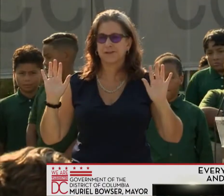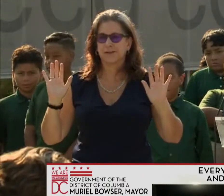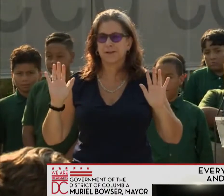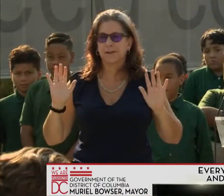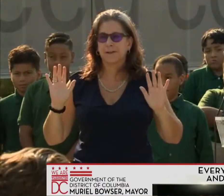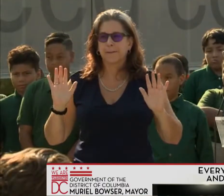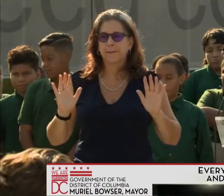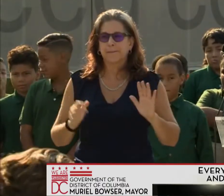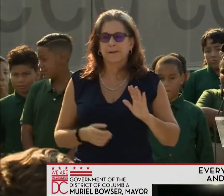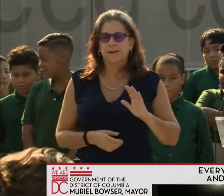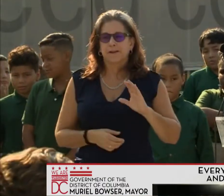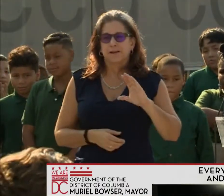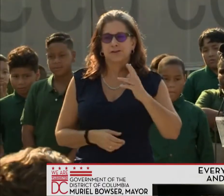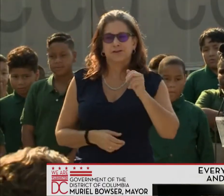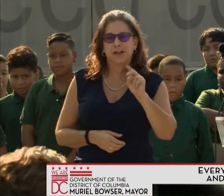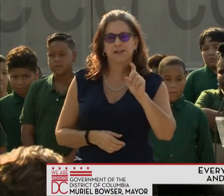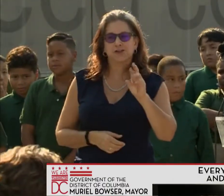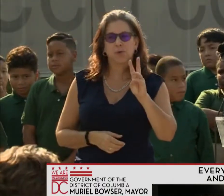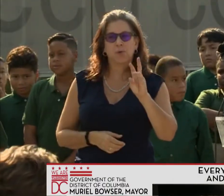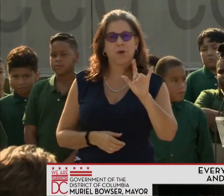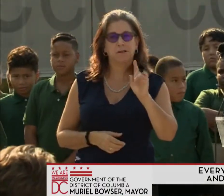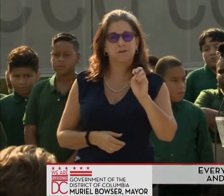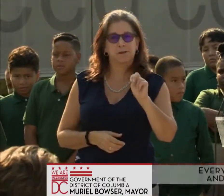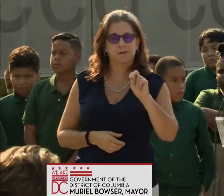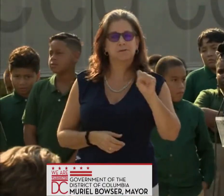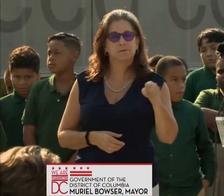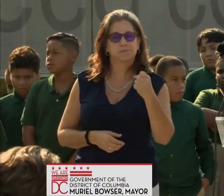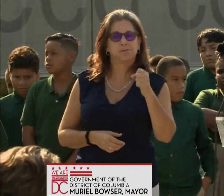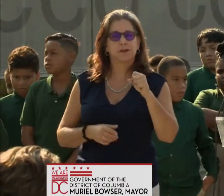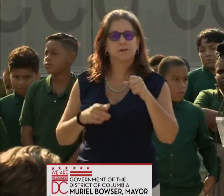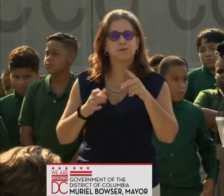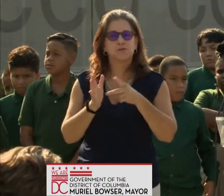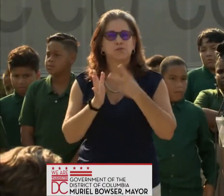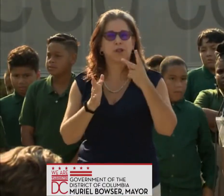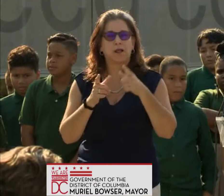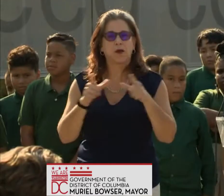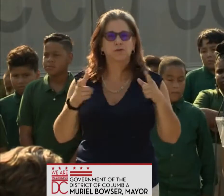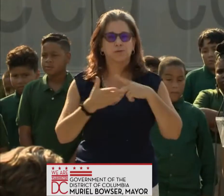and everything else that makes Murray Reed strong it's going to be another